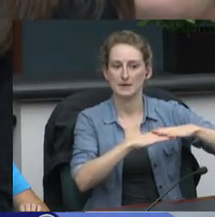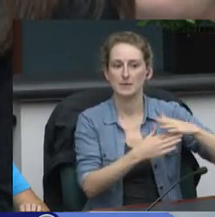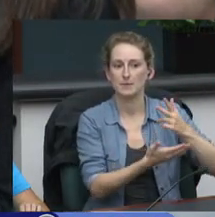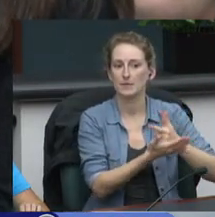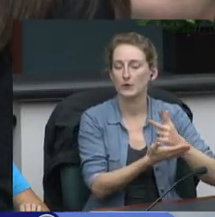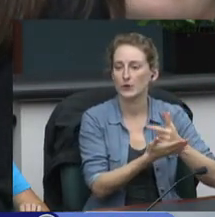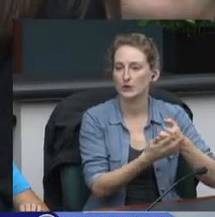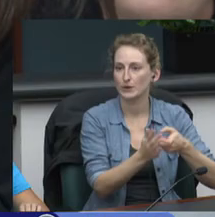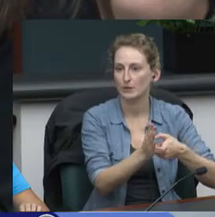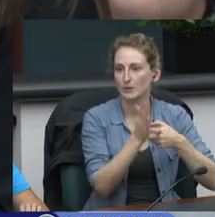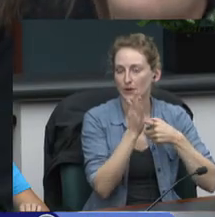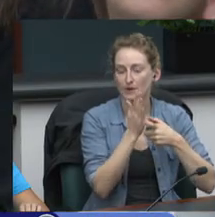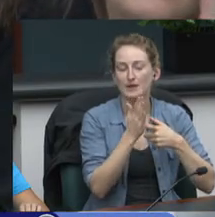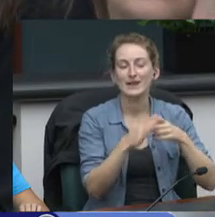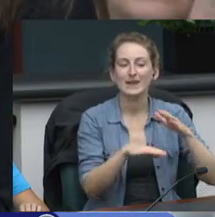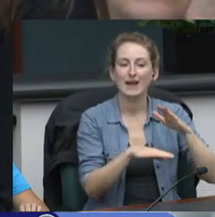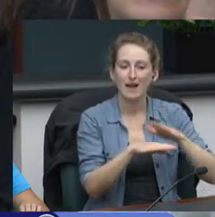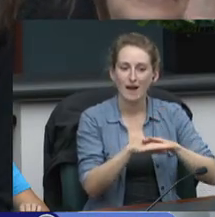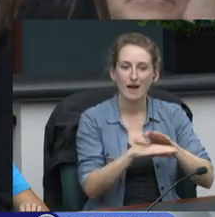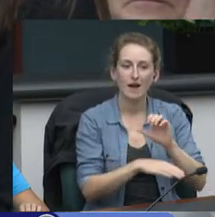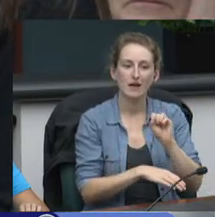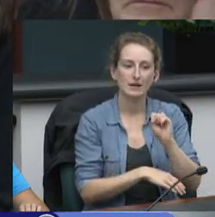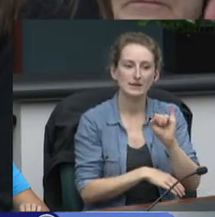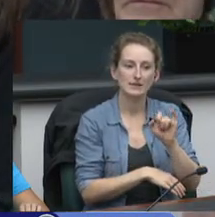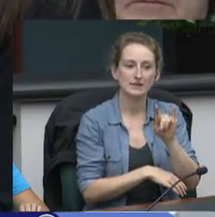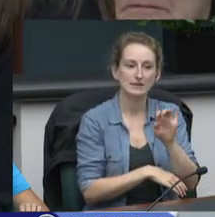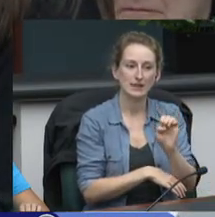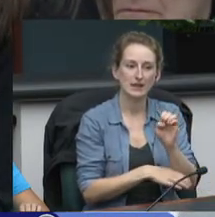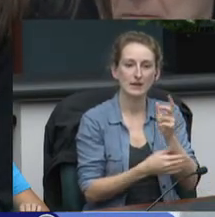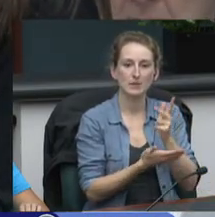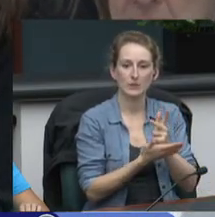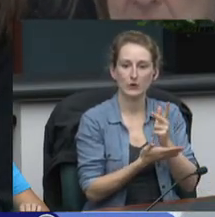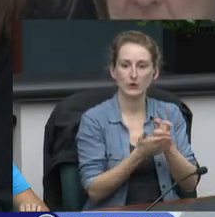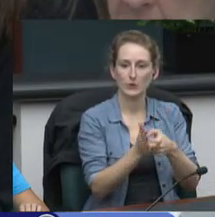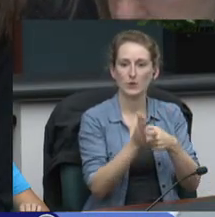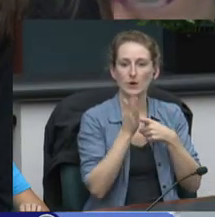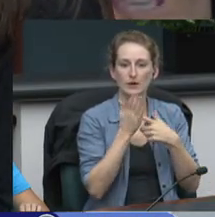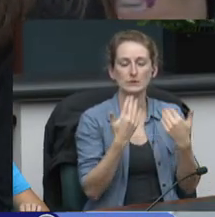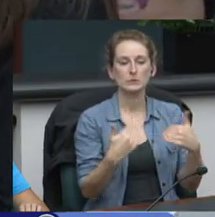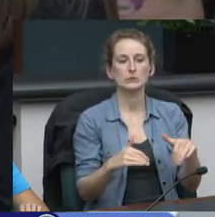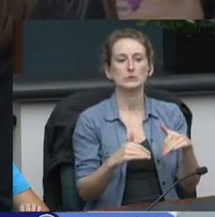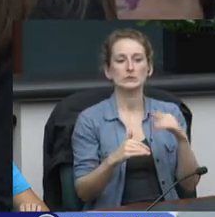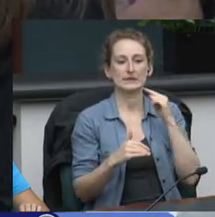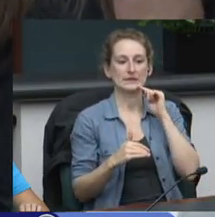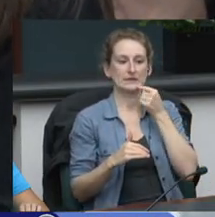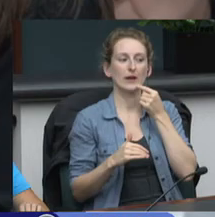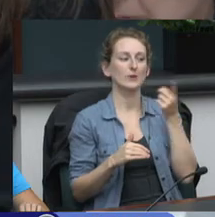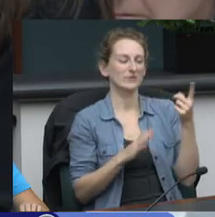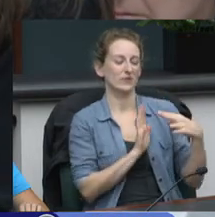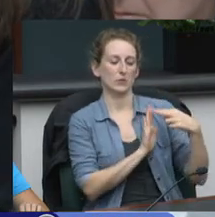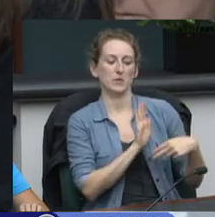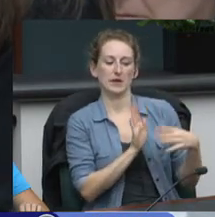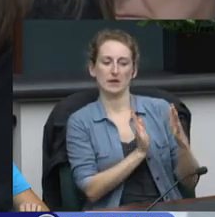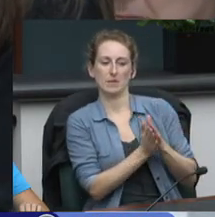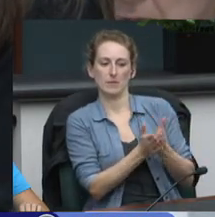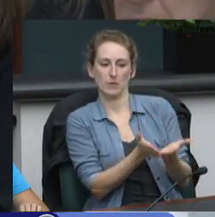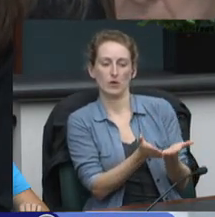onsite parking requirement is probably the single greatest killer of urbanism in the united states it prevents the renovation of old buildings since